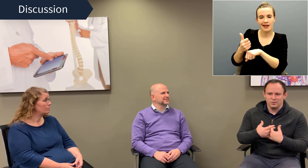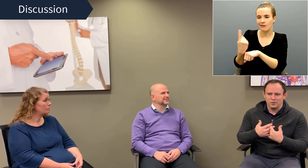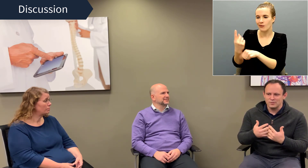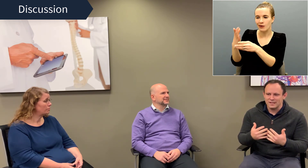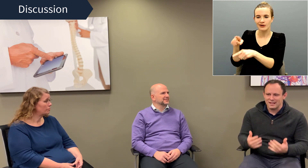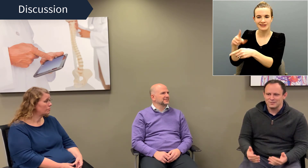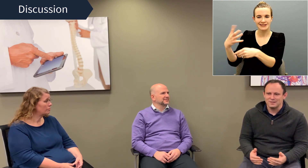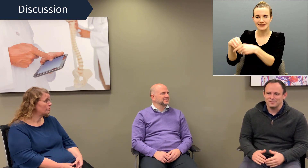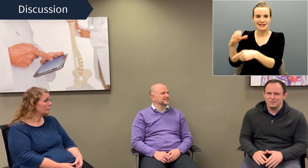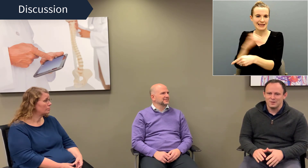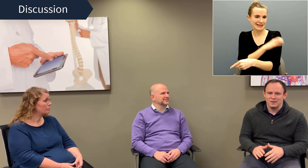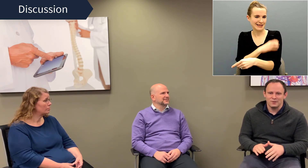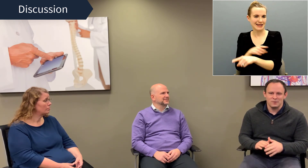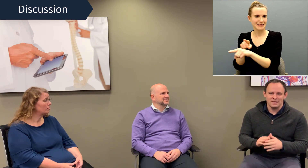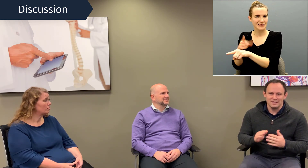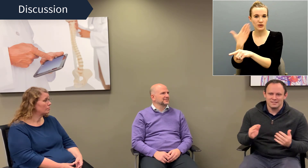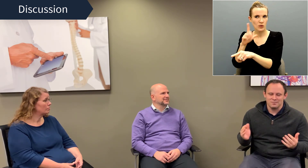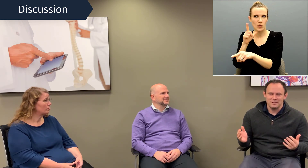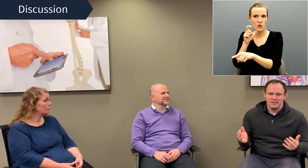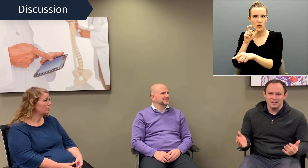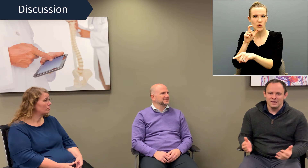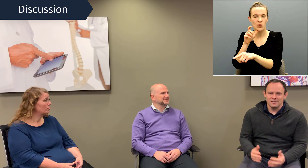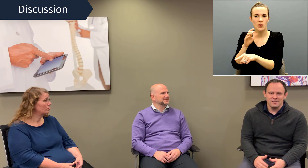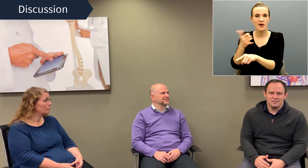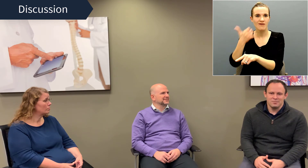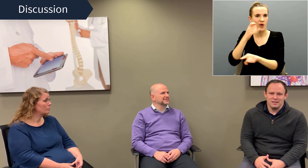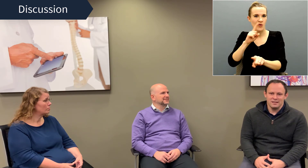don't know who's answering the phone, it really needs to be, there needs to be